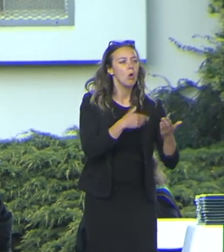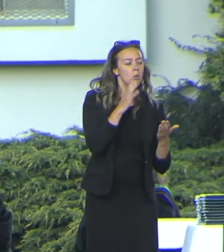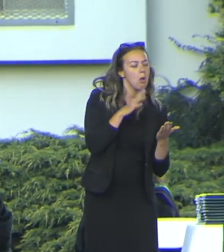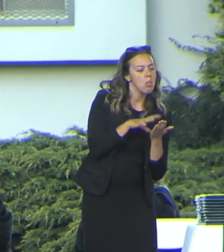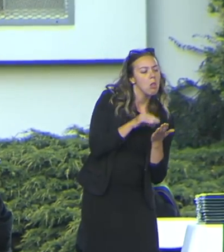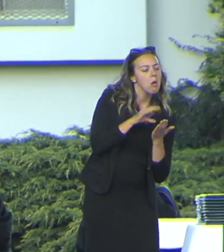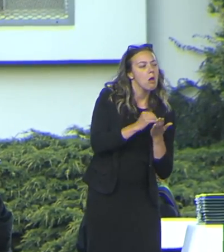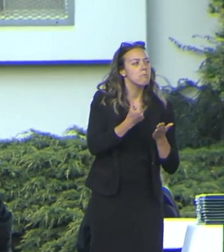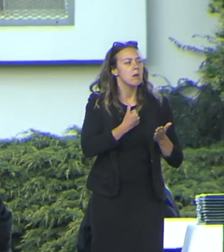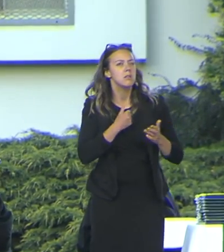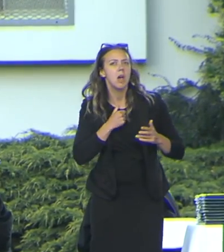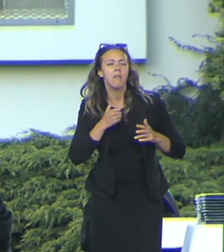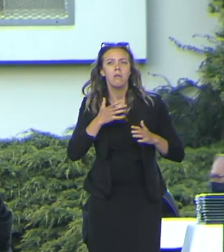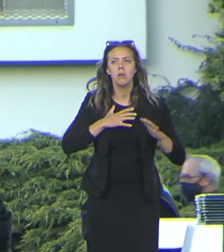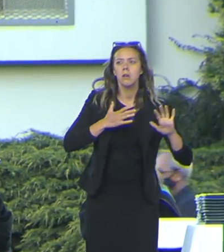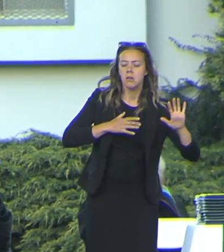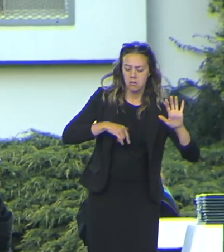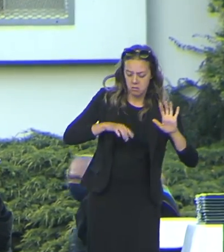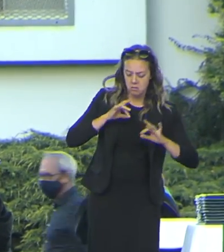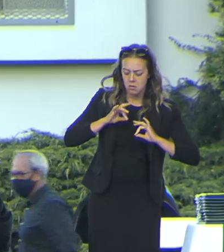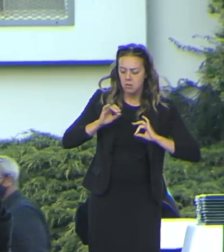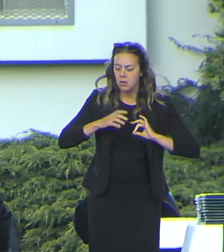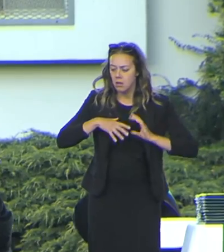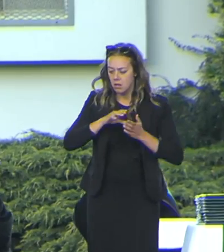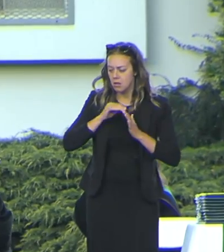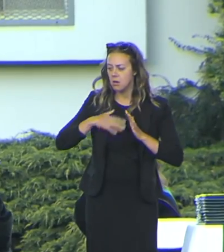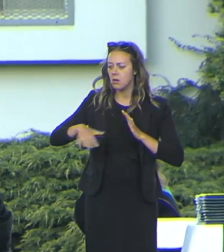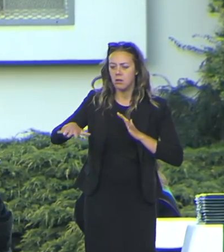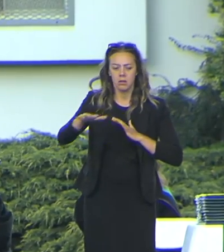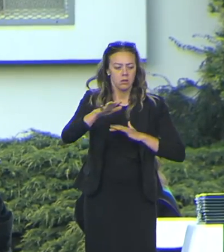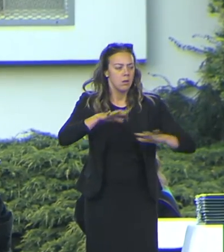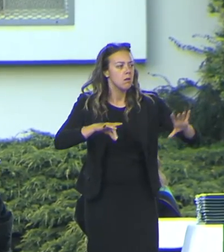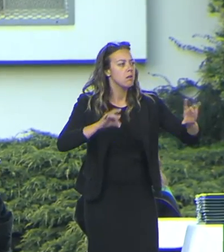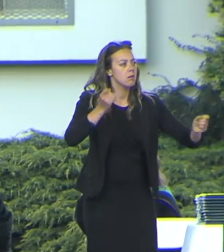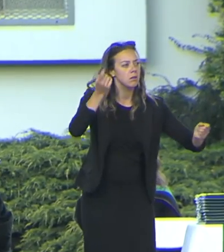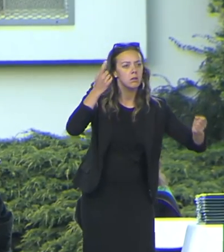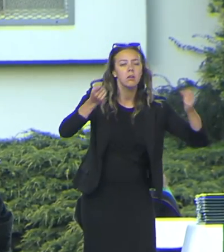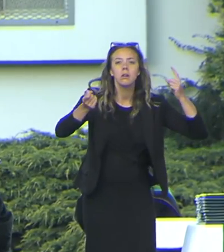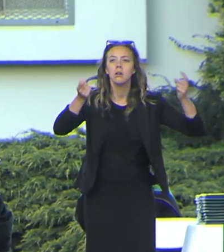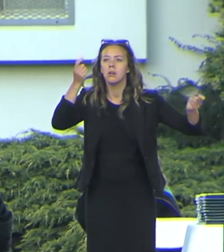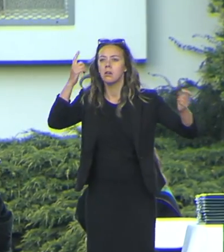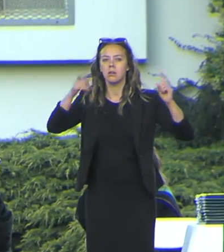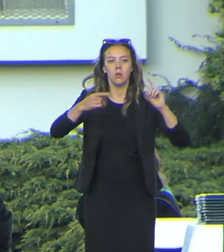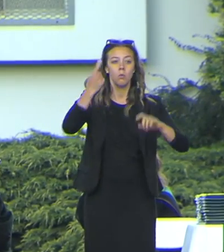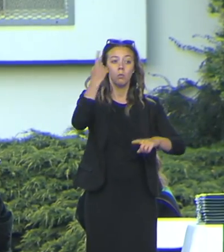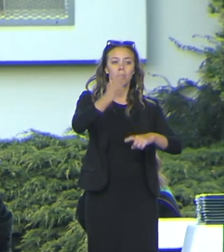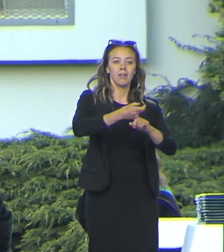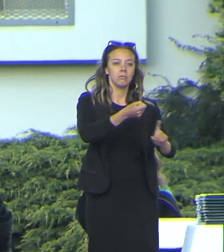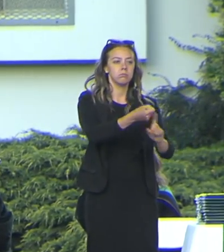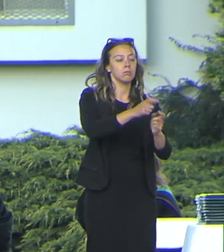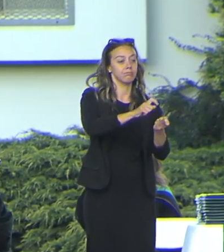and the world around it went through a metamorphosis a change to become a butterfly.